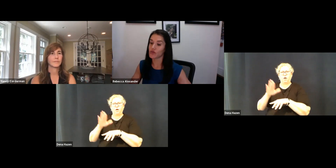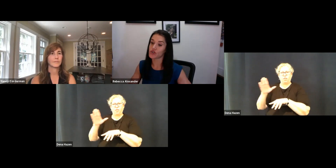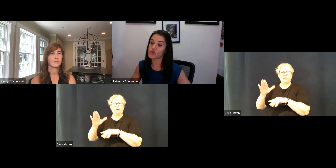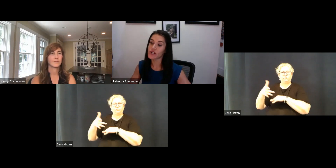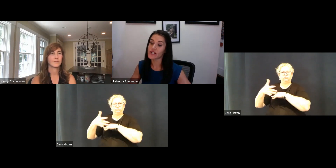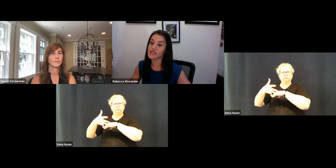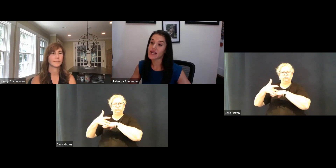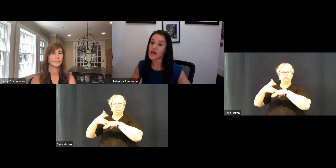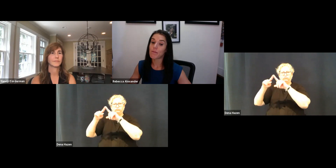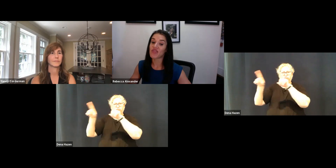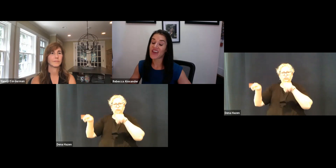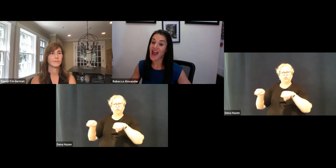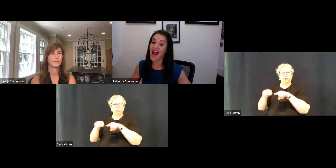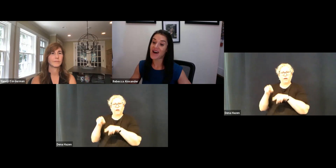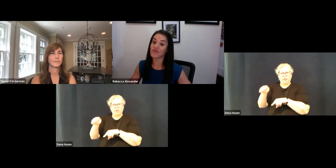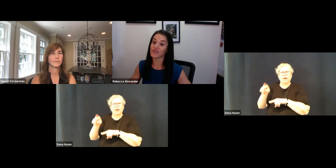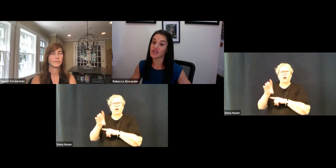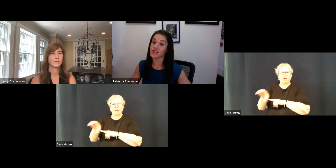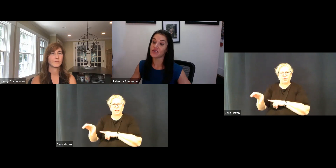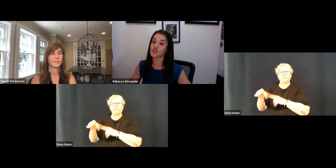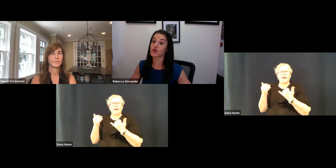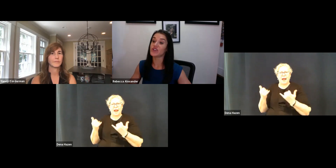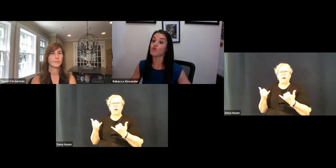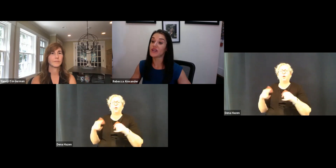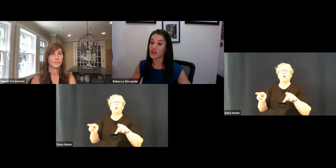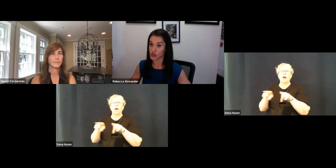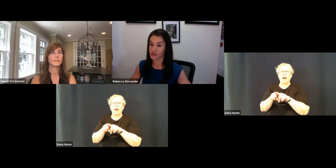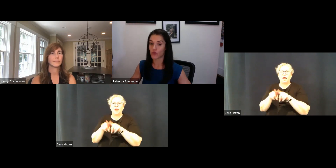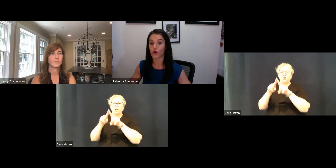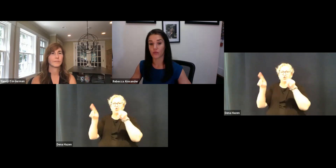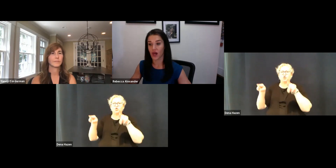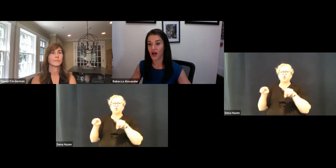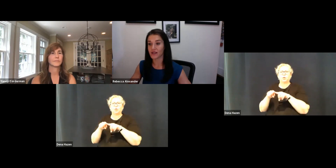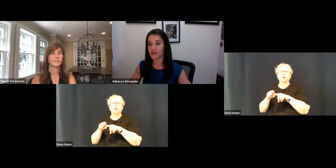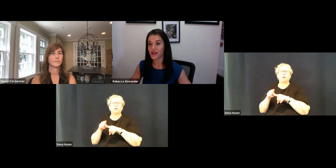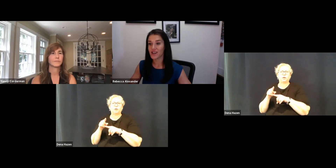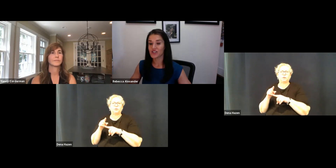on their screens, but they have the screen readers for the blind.